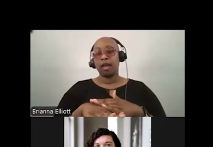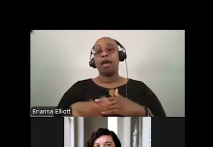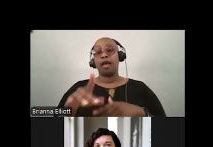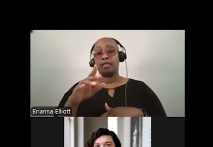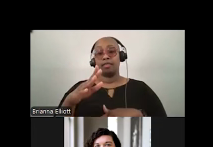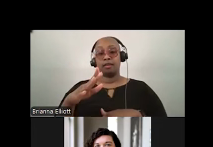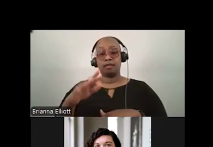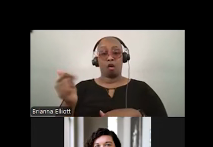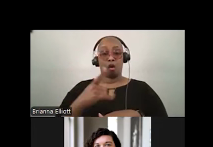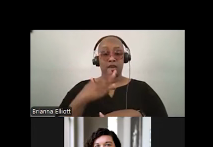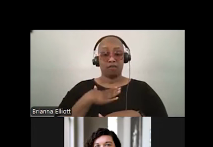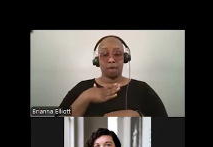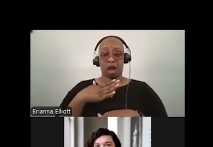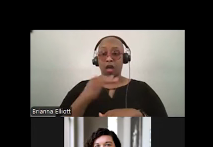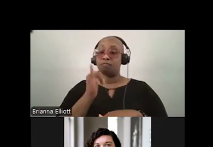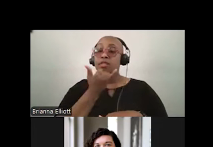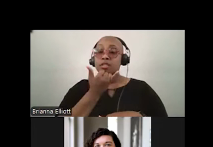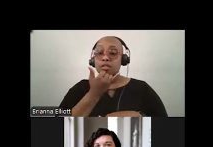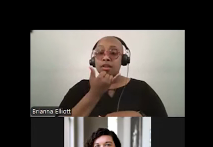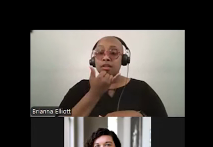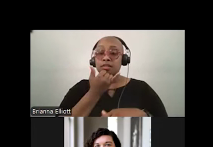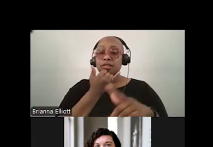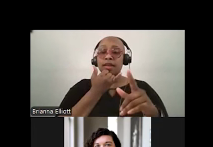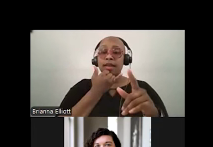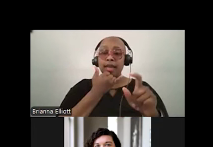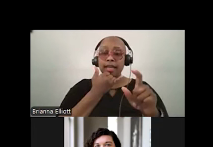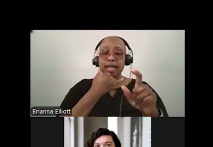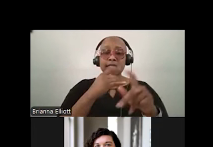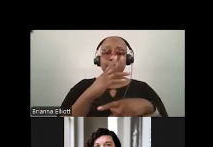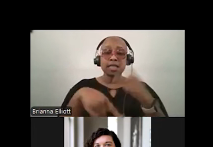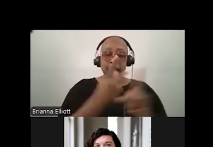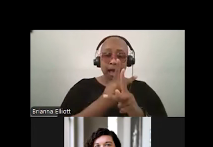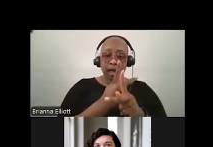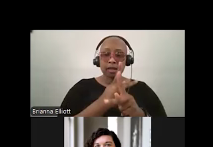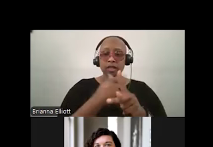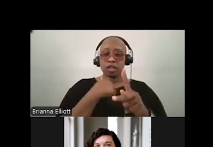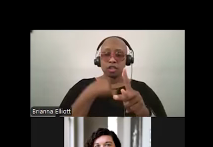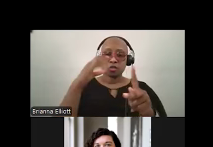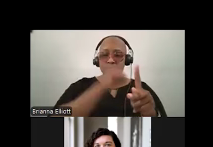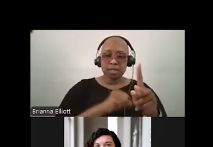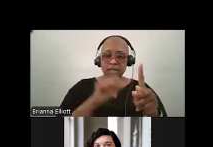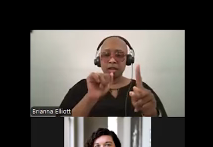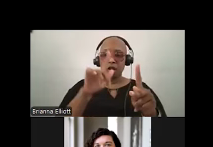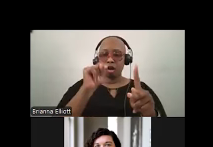errors and it marks them by type of errors. So, I have missing alt text, exclusive use of color,